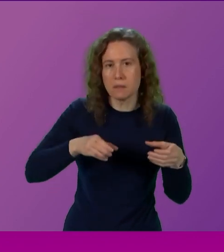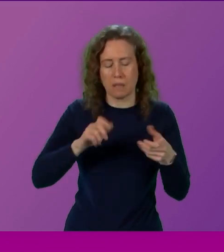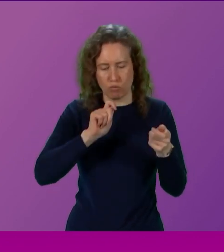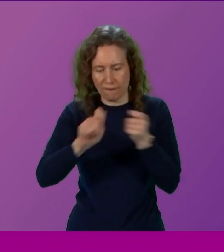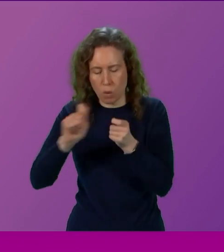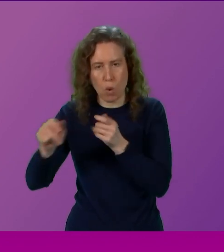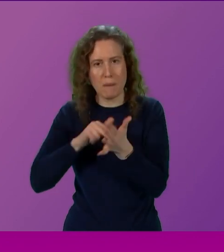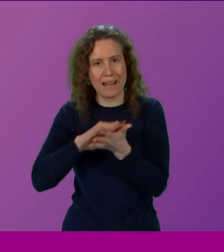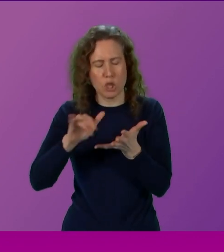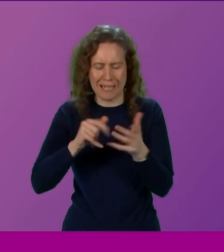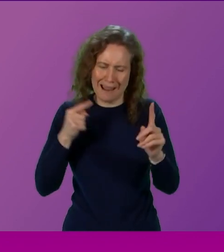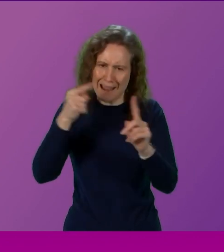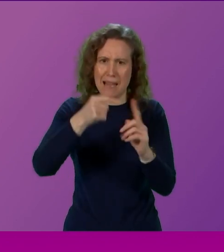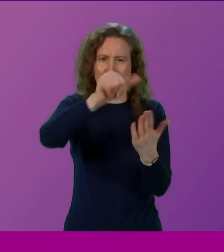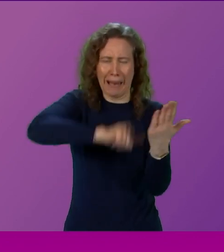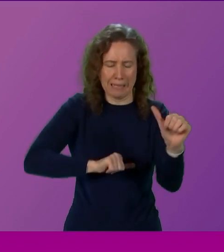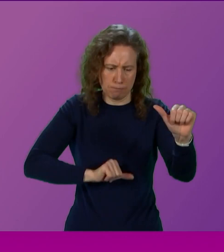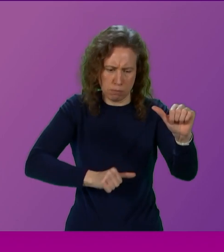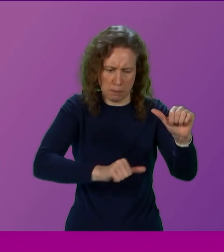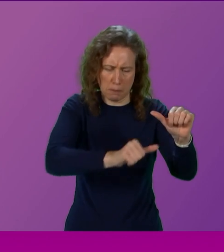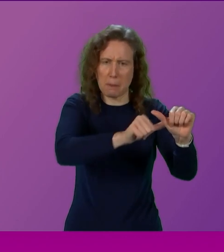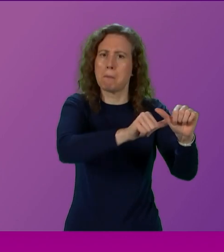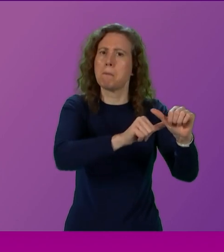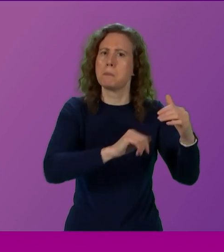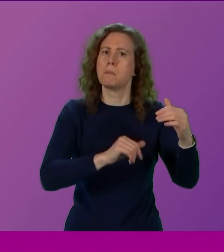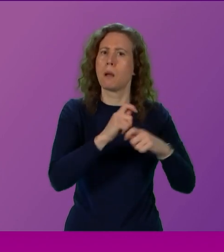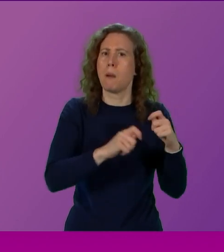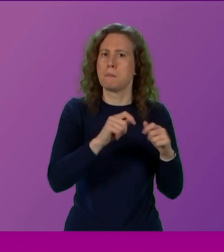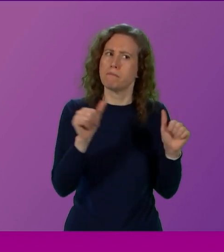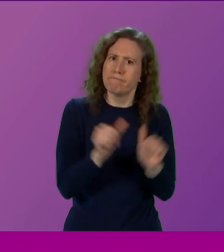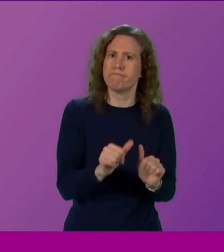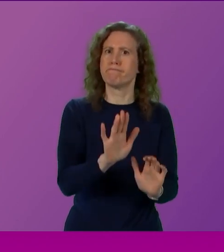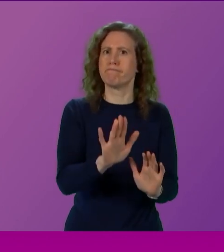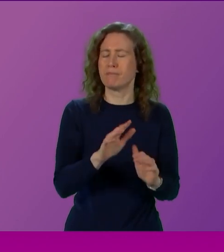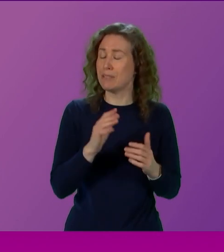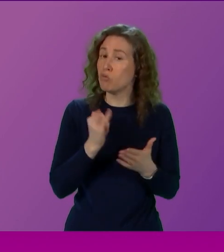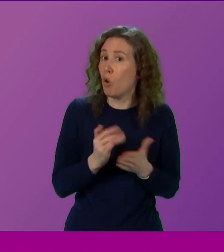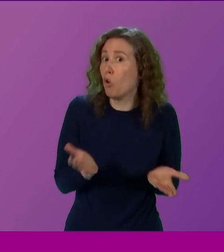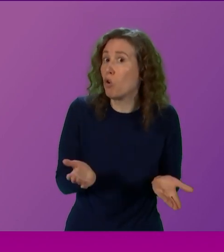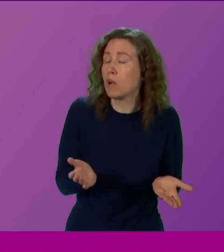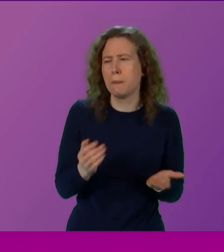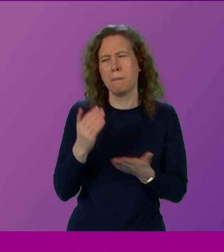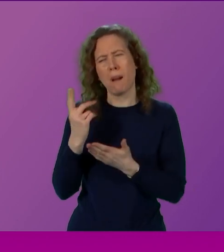waiting lists and times down. It is simply wrong—and the facts do not bear it out—that